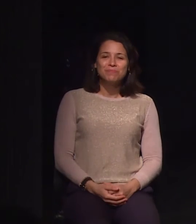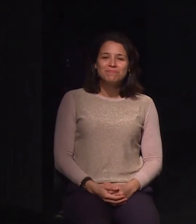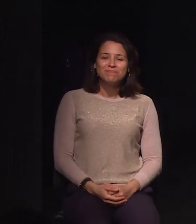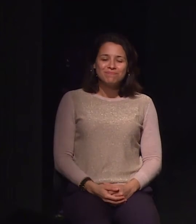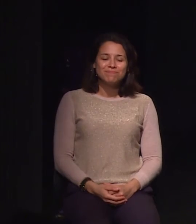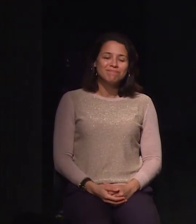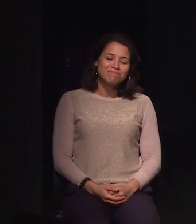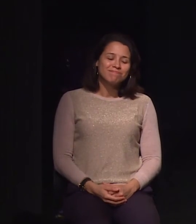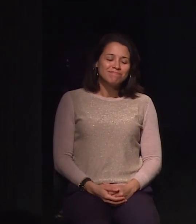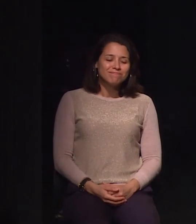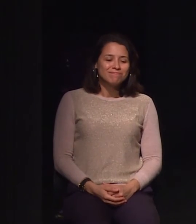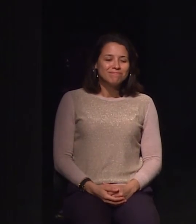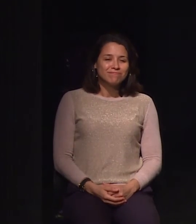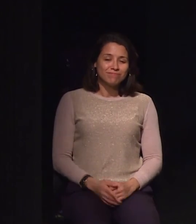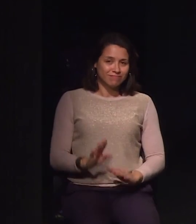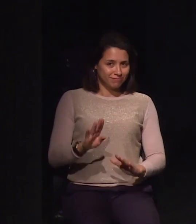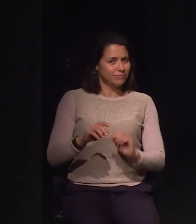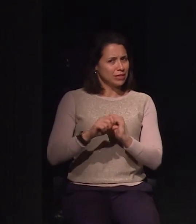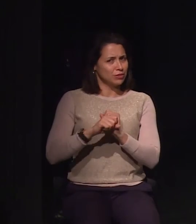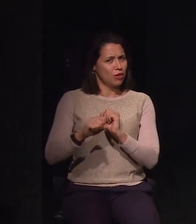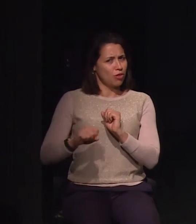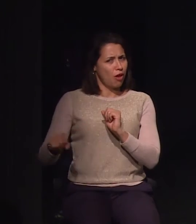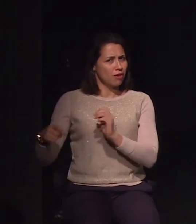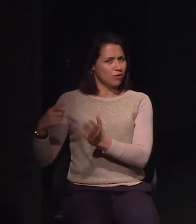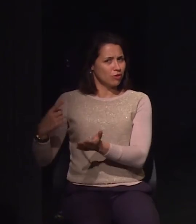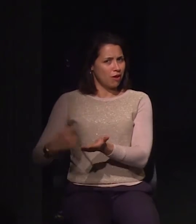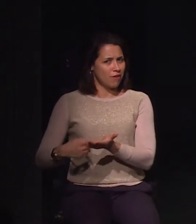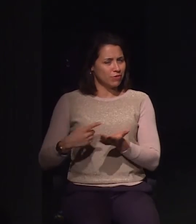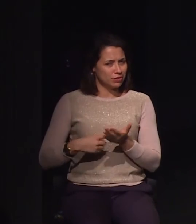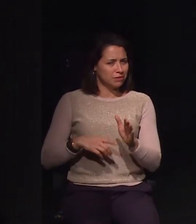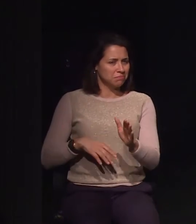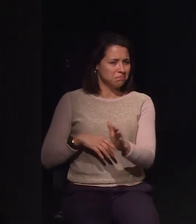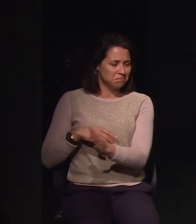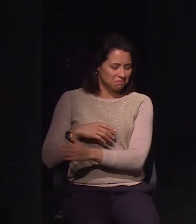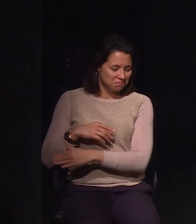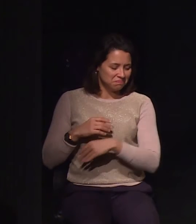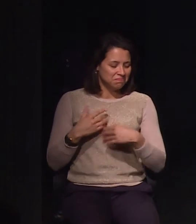That’s a longer conversation.